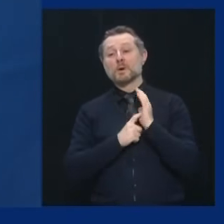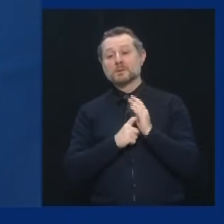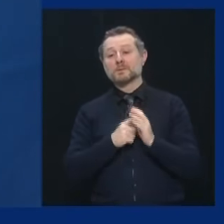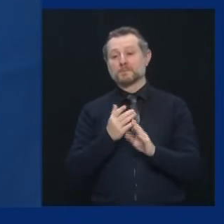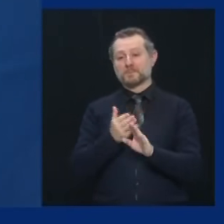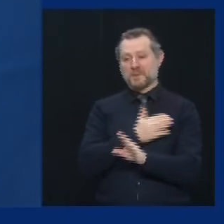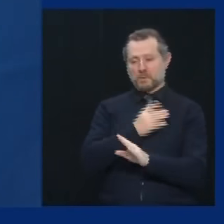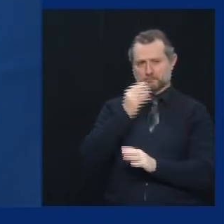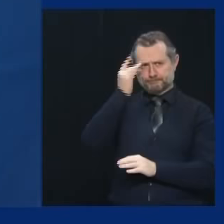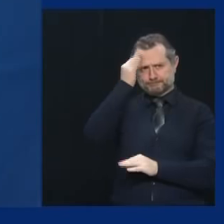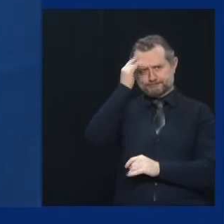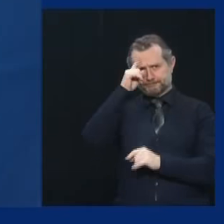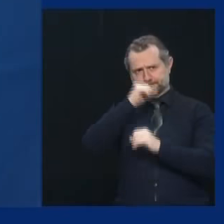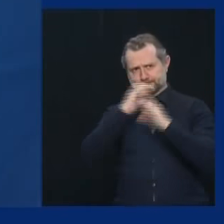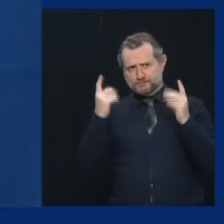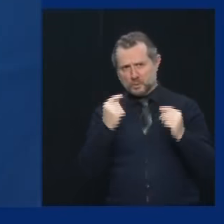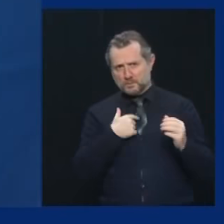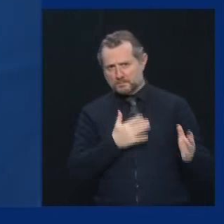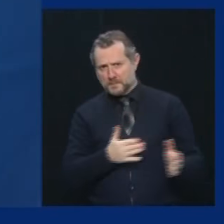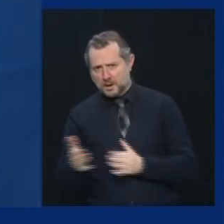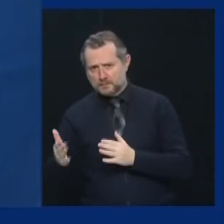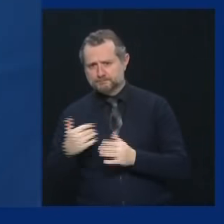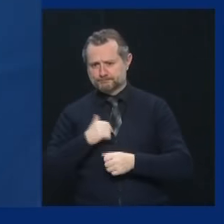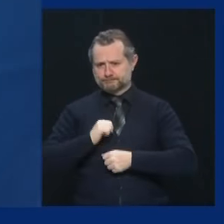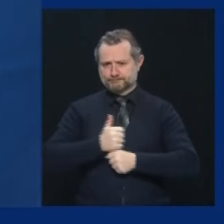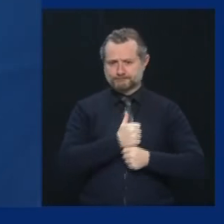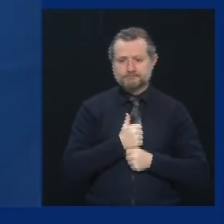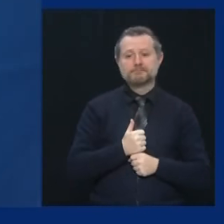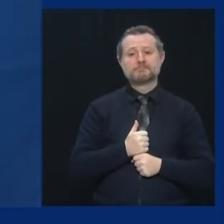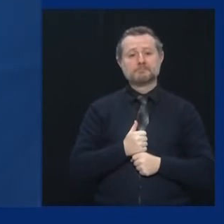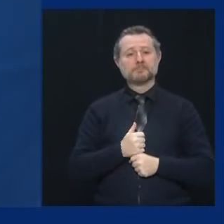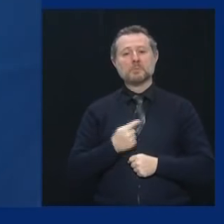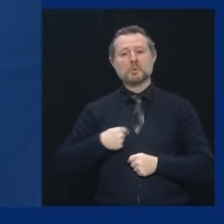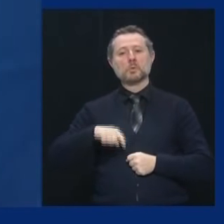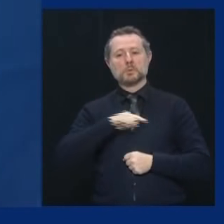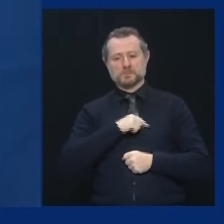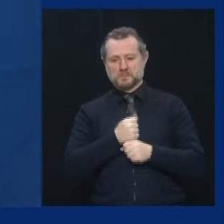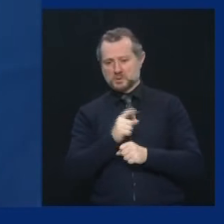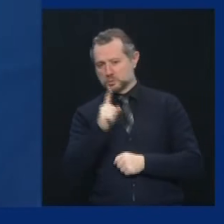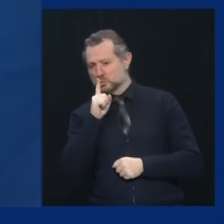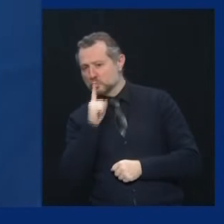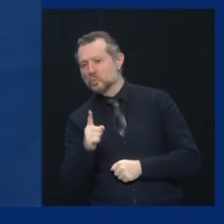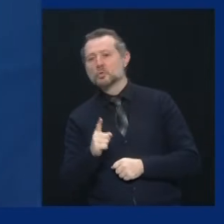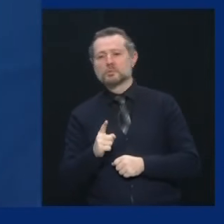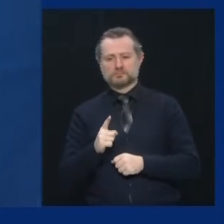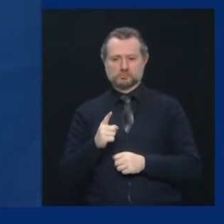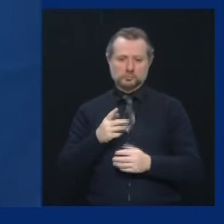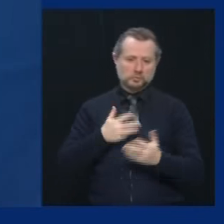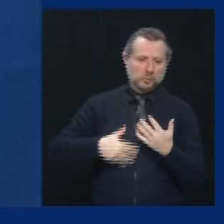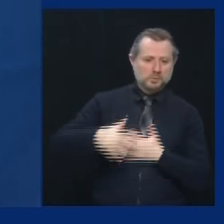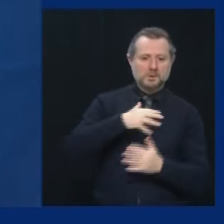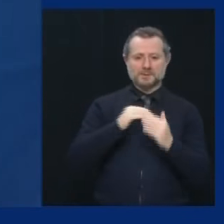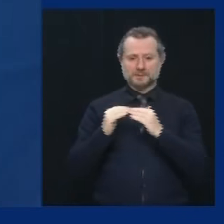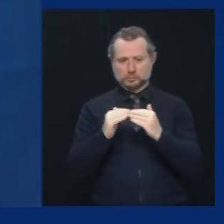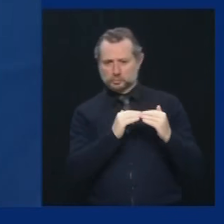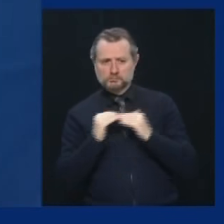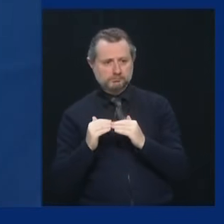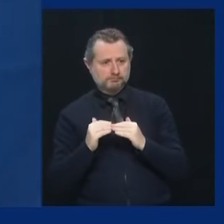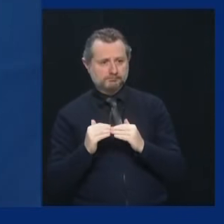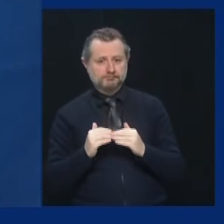WE SAID DON'T BE A TURKEY, I SAID, DON'T BE A TURKEY ON THANKSGIVING. THANKSGIVING, TURKEY.